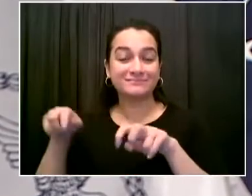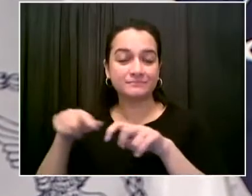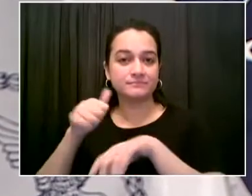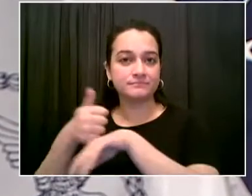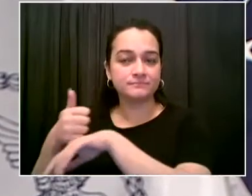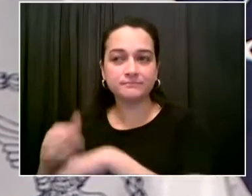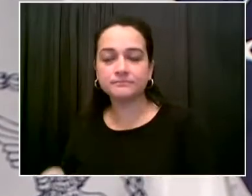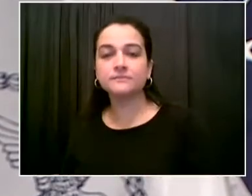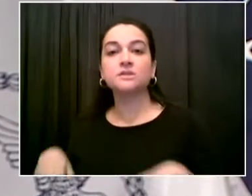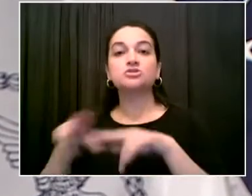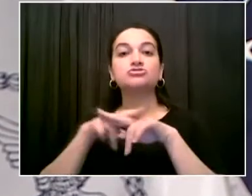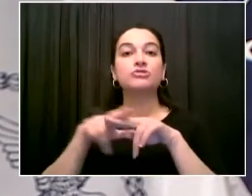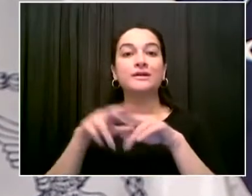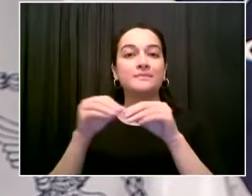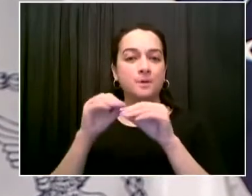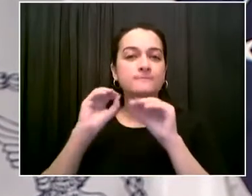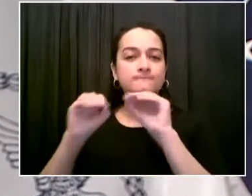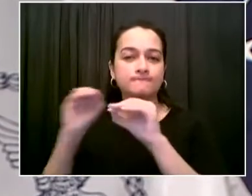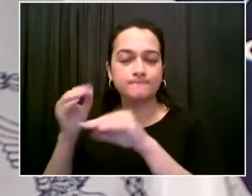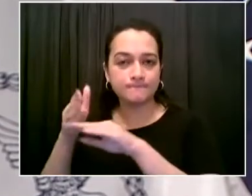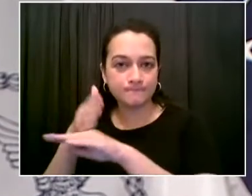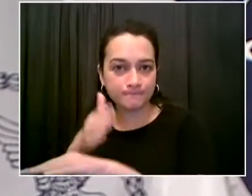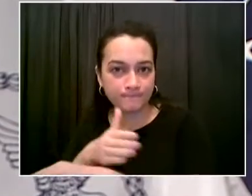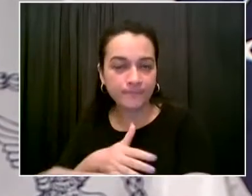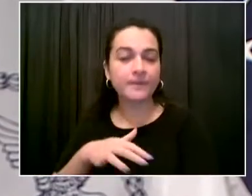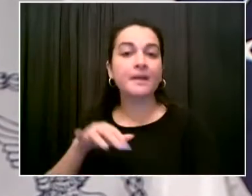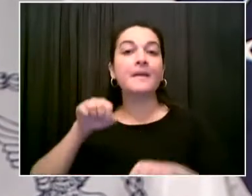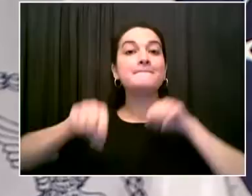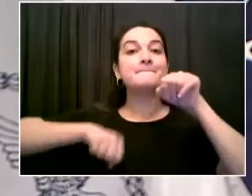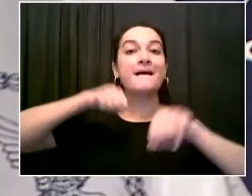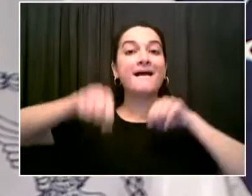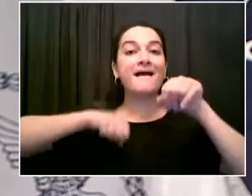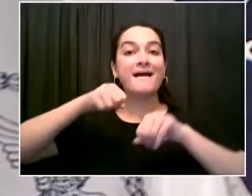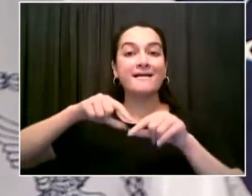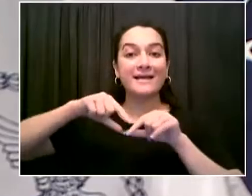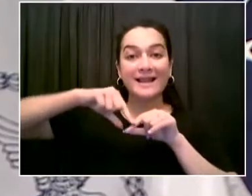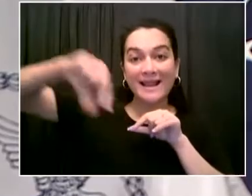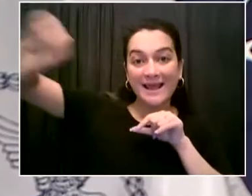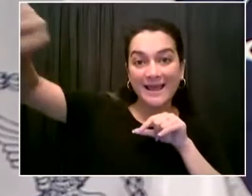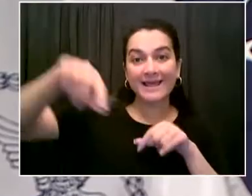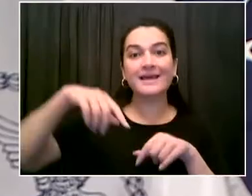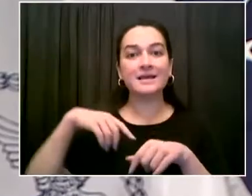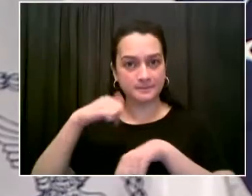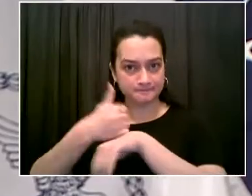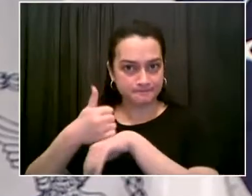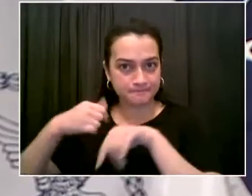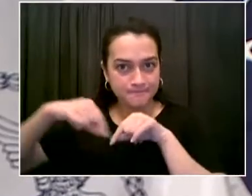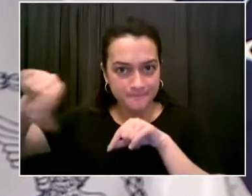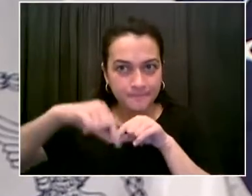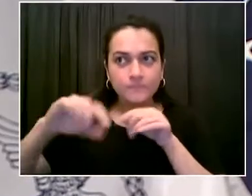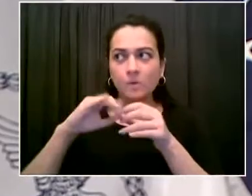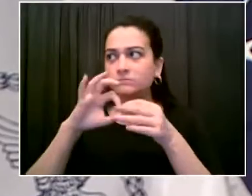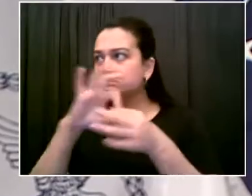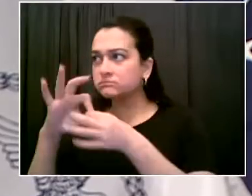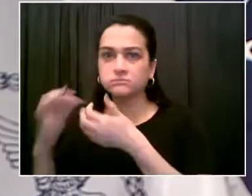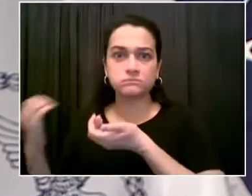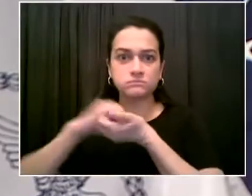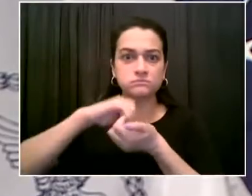, CONTINUINTG O IMPROVE BUS SERVICE, ALL OF THE THINGS I'VE BEEN TALKING